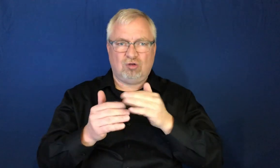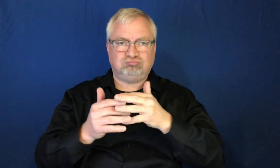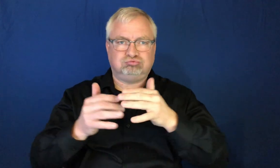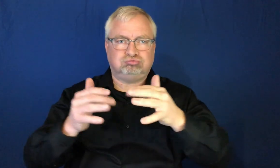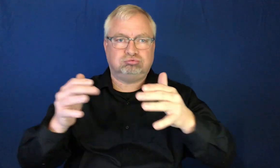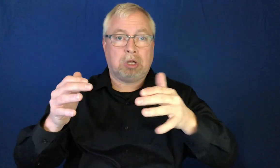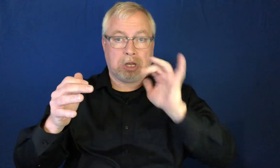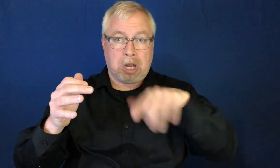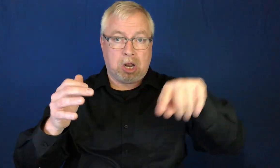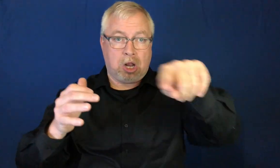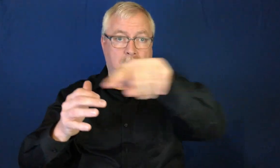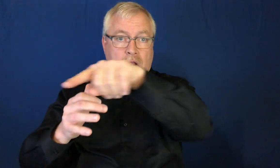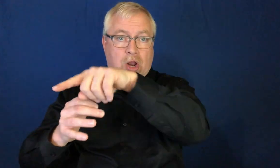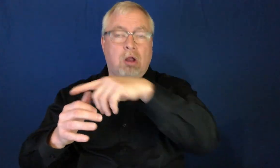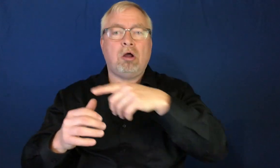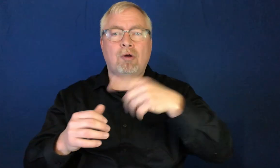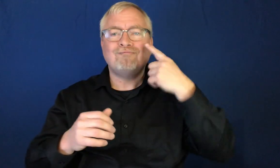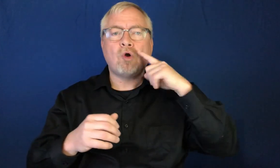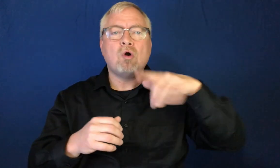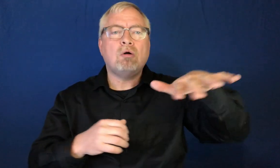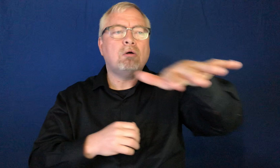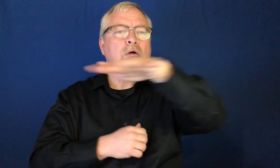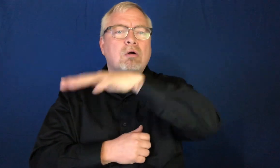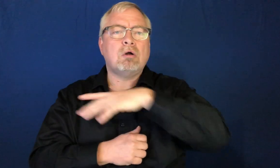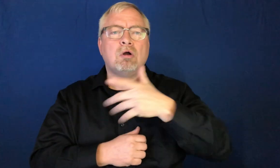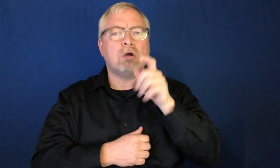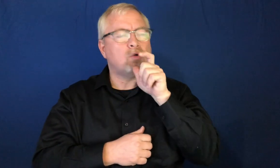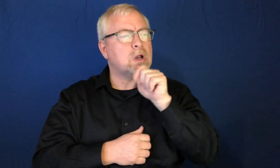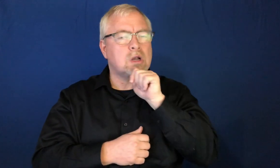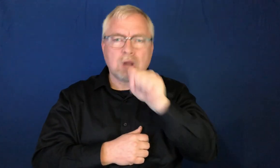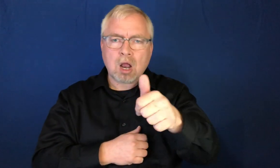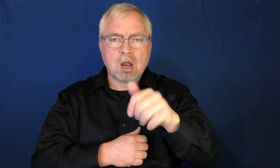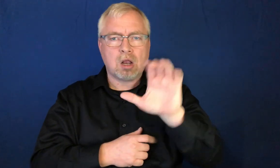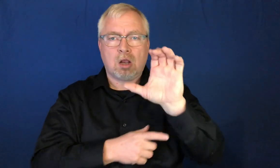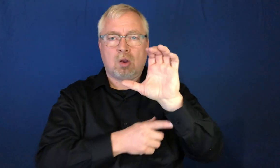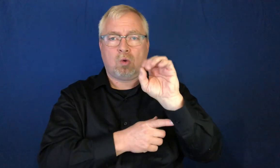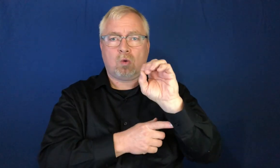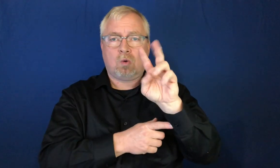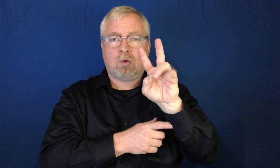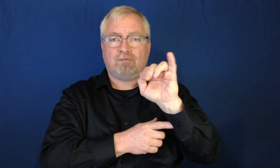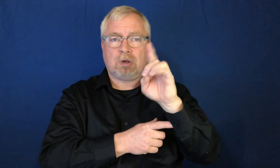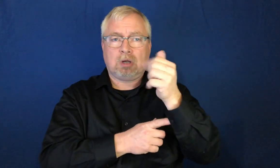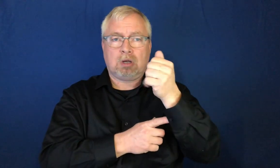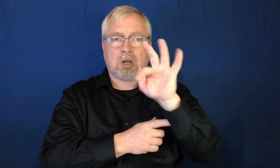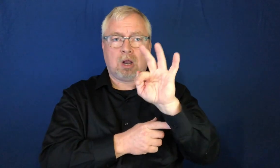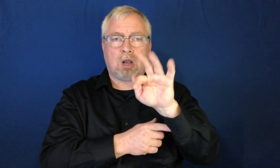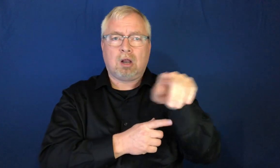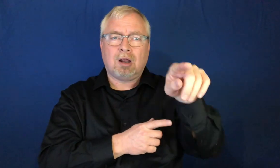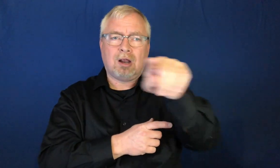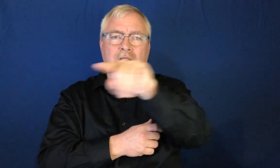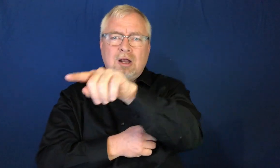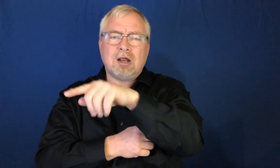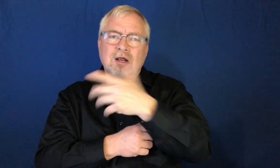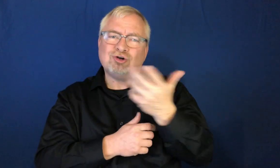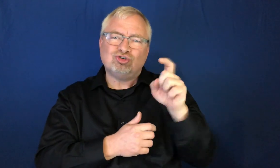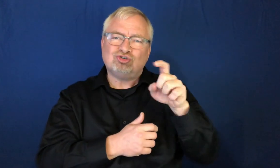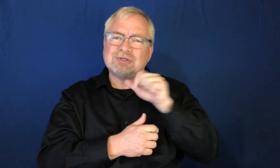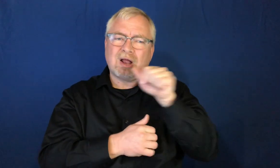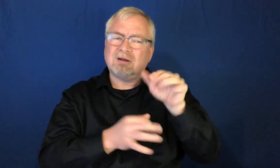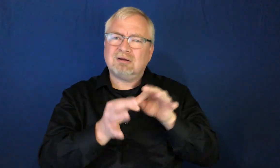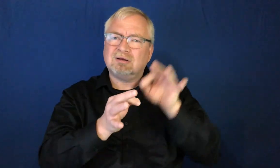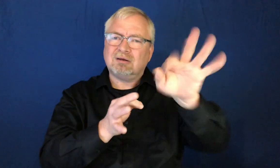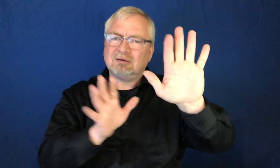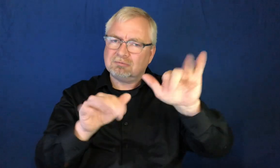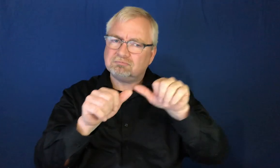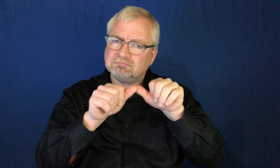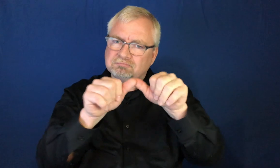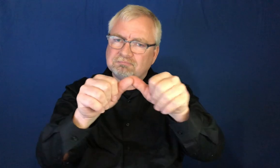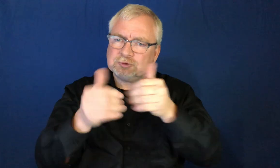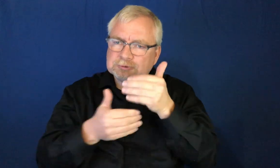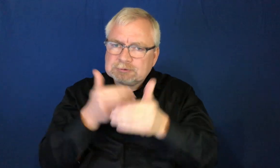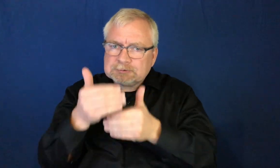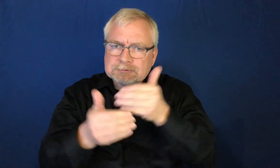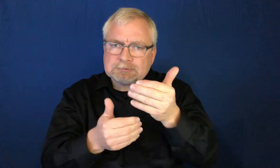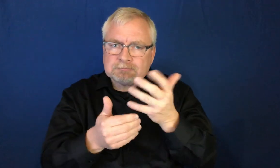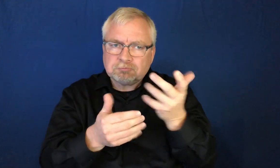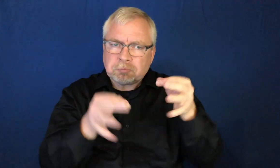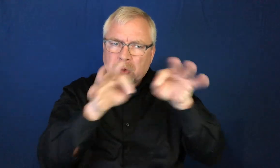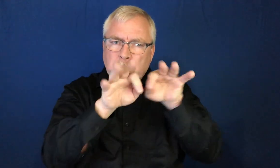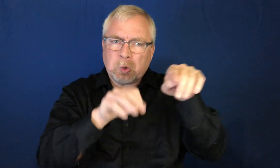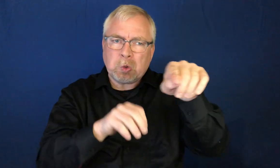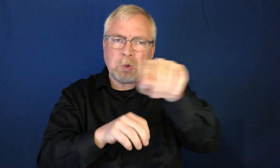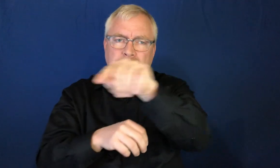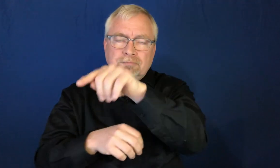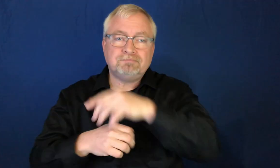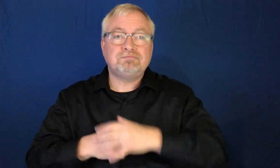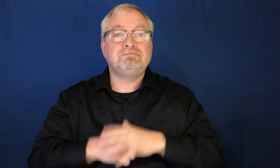non-COVID-19 patients should not be postponed under this order.